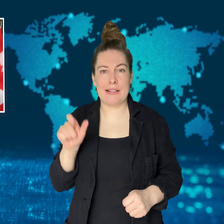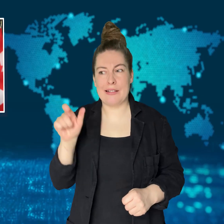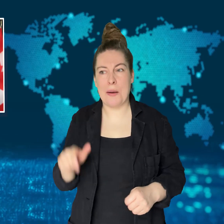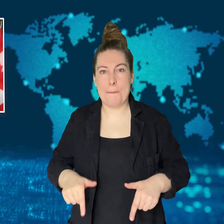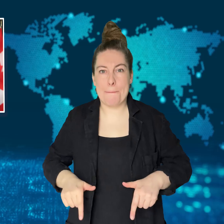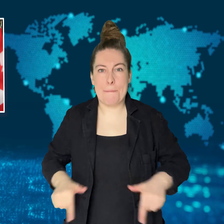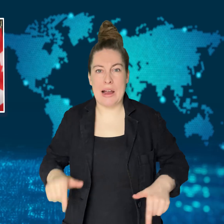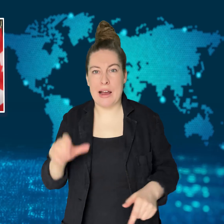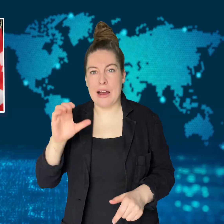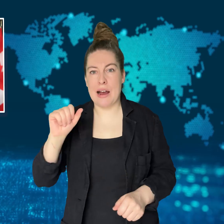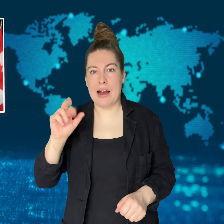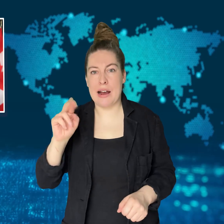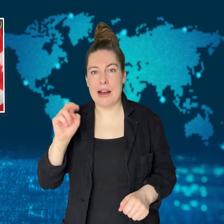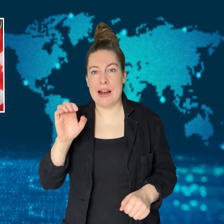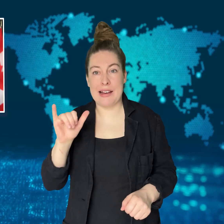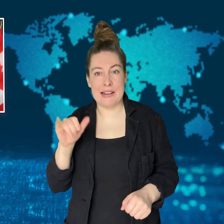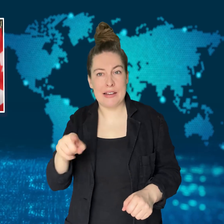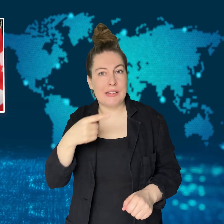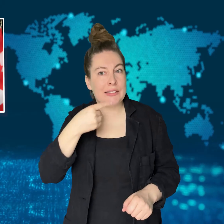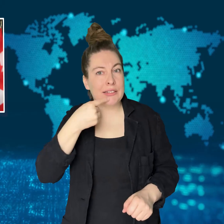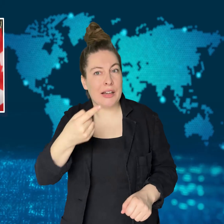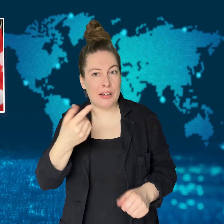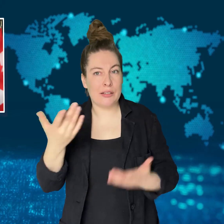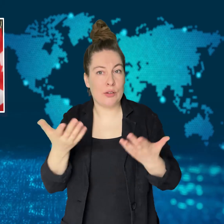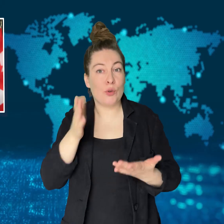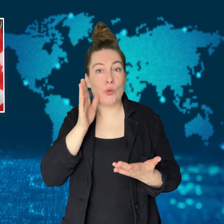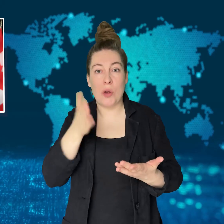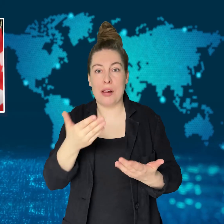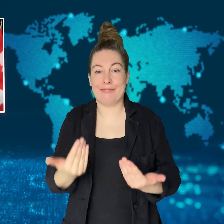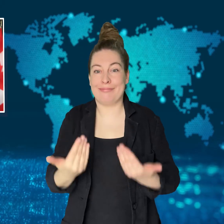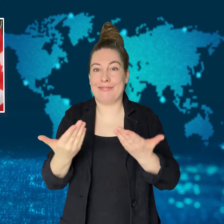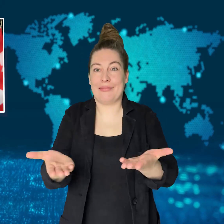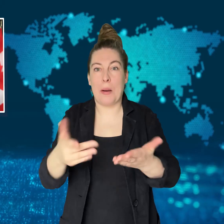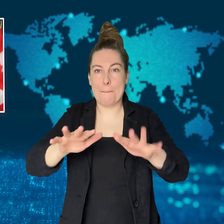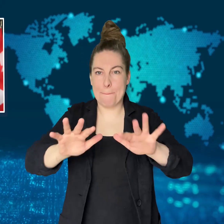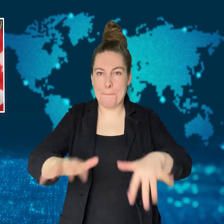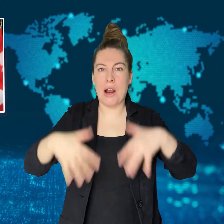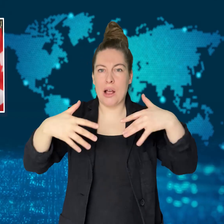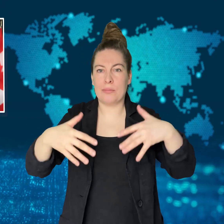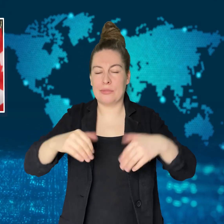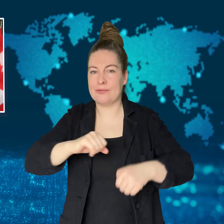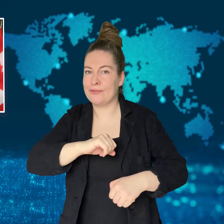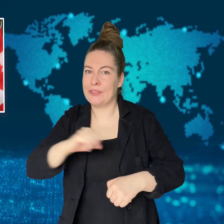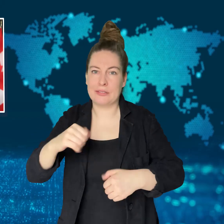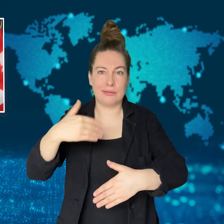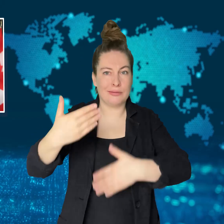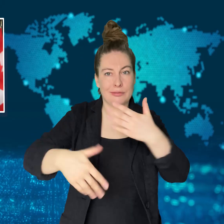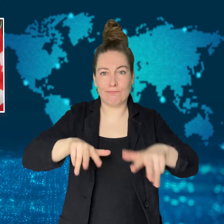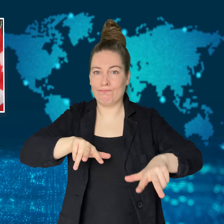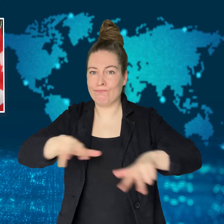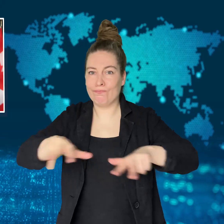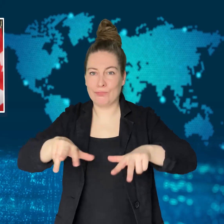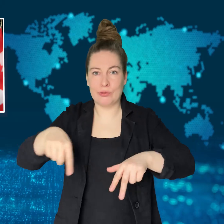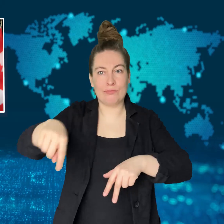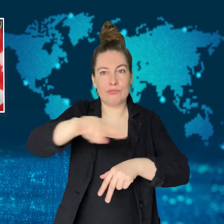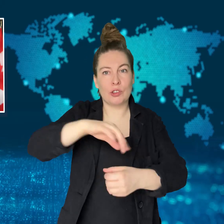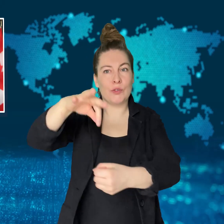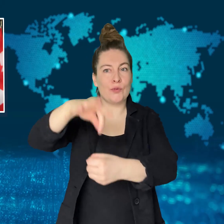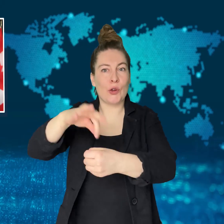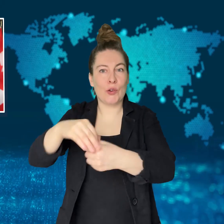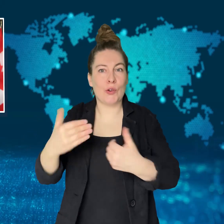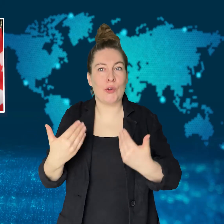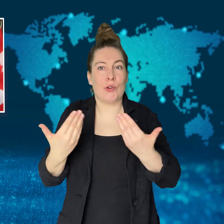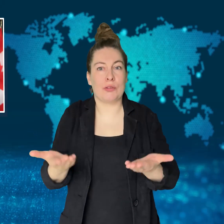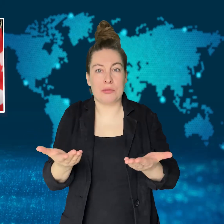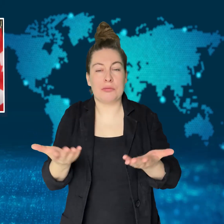Trump had mentioned annexing Canada. According to Carney, Parliament will